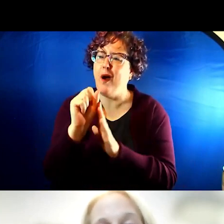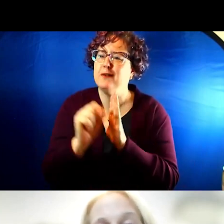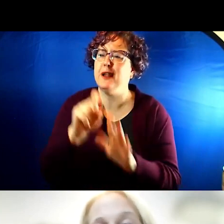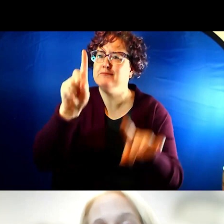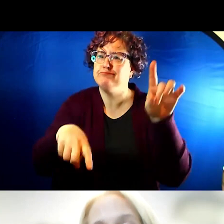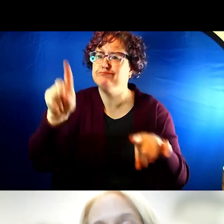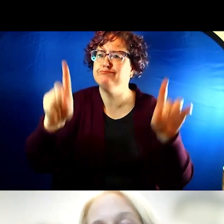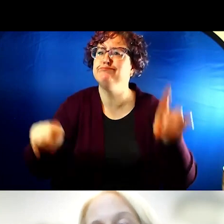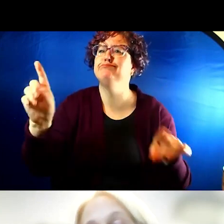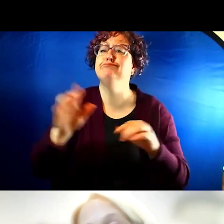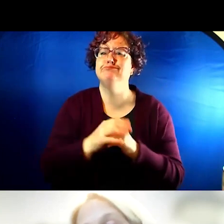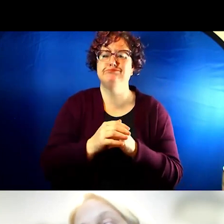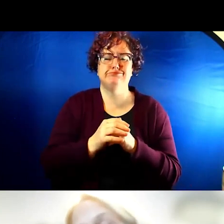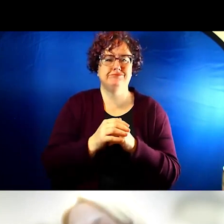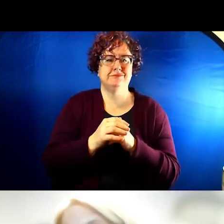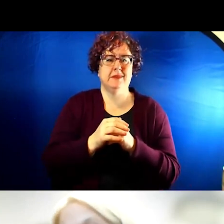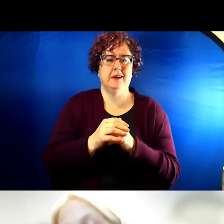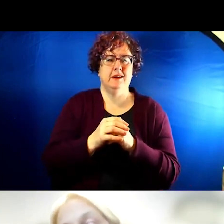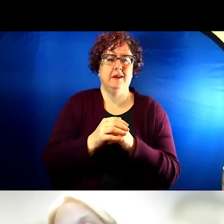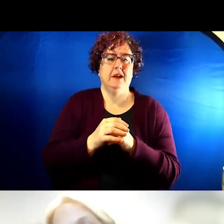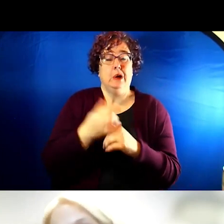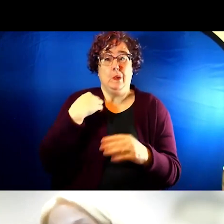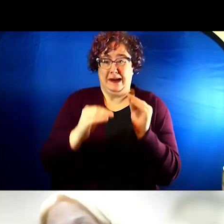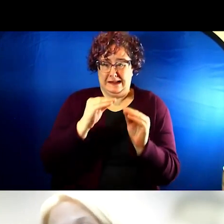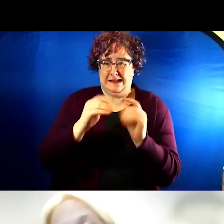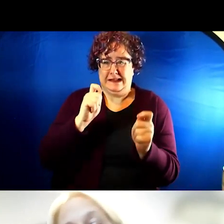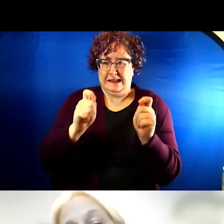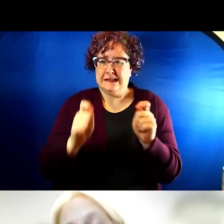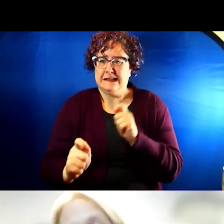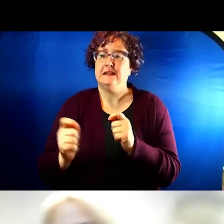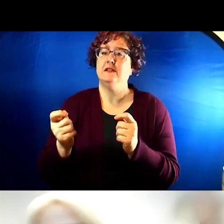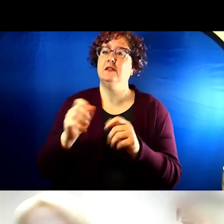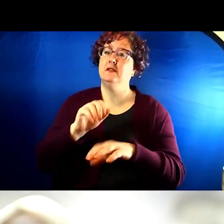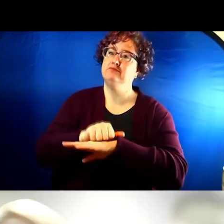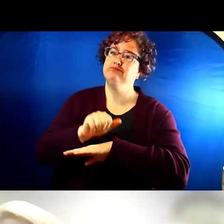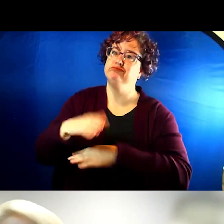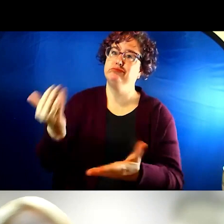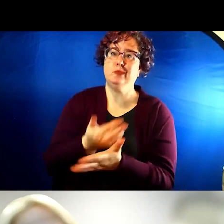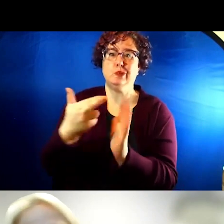ARE WORKING TO FIX AND REVISE THE REGULATIONS FROM THE 1993 ONES